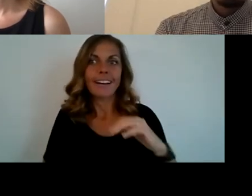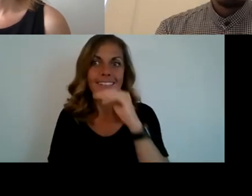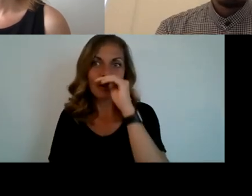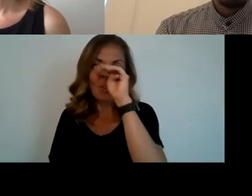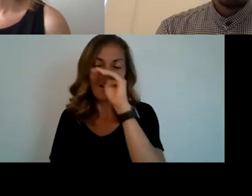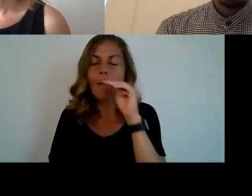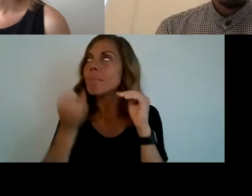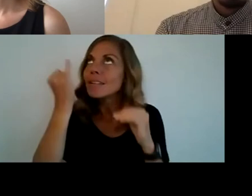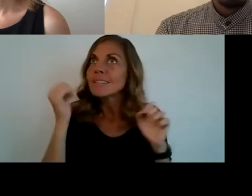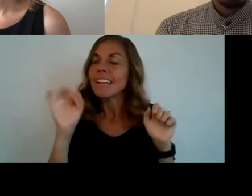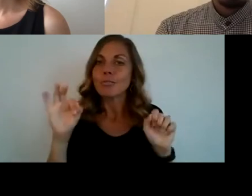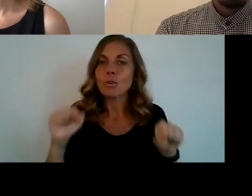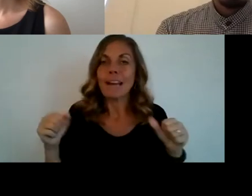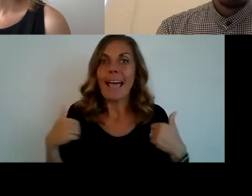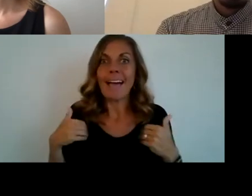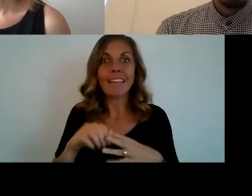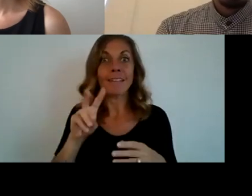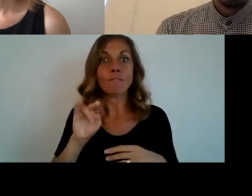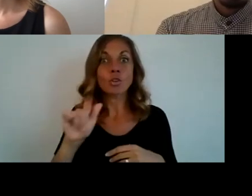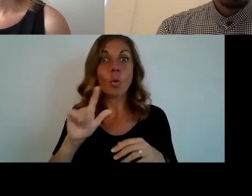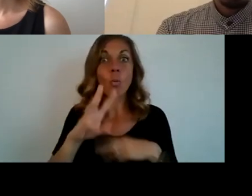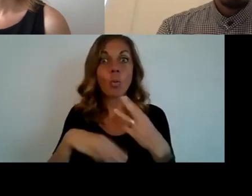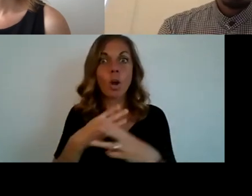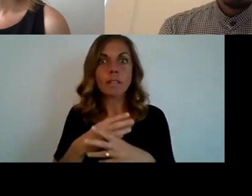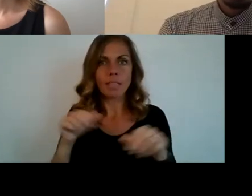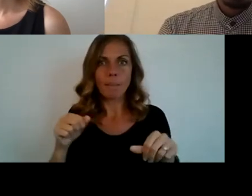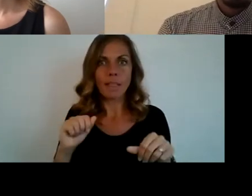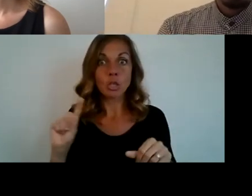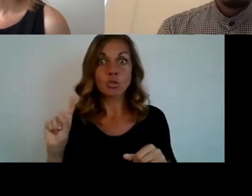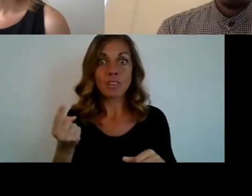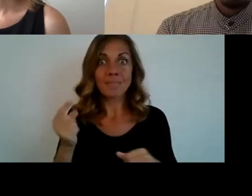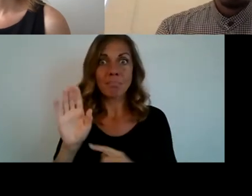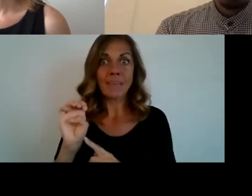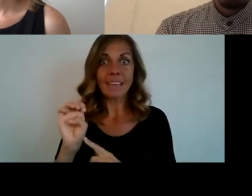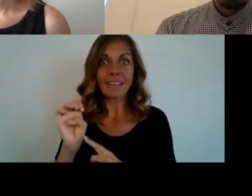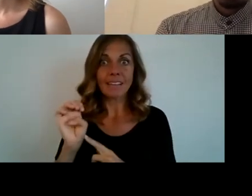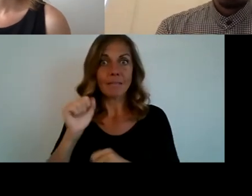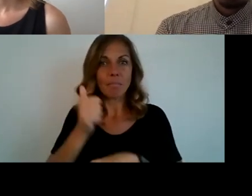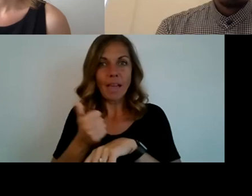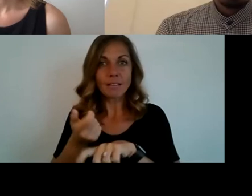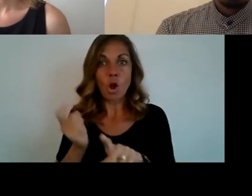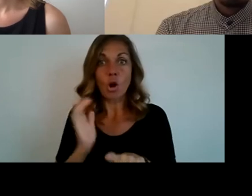world the ability to just be base the on our work and contribution and not what my appearance